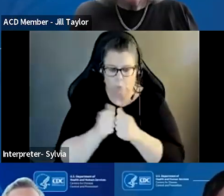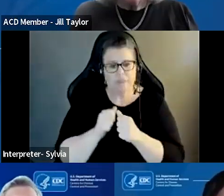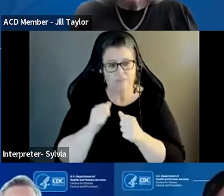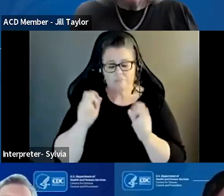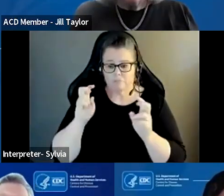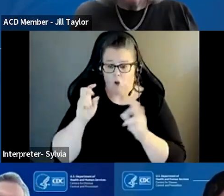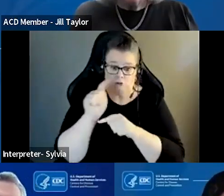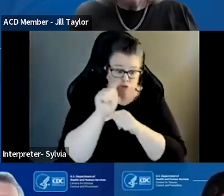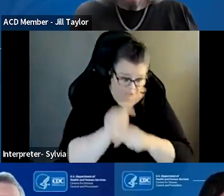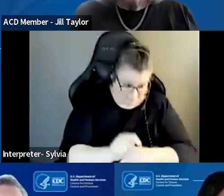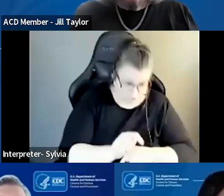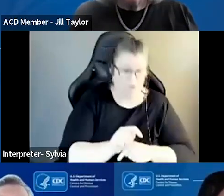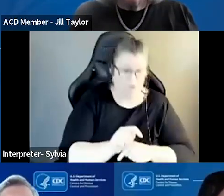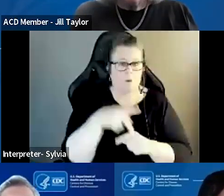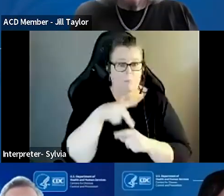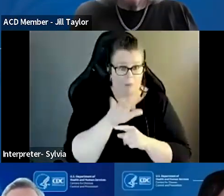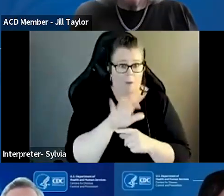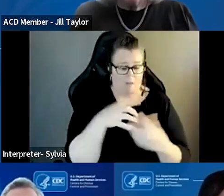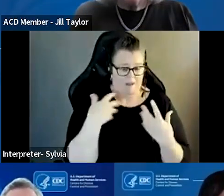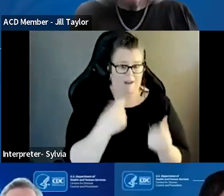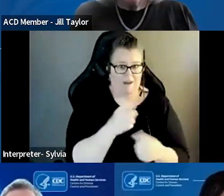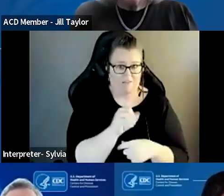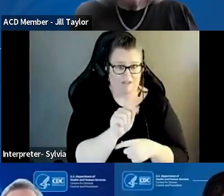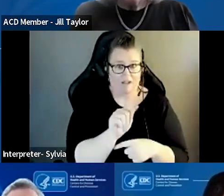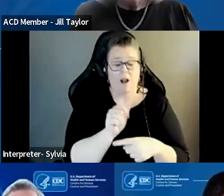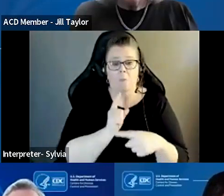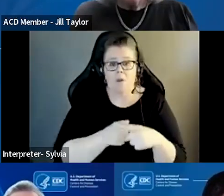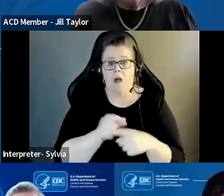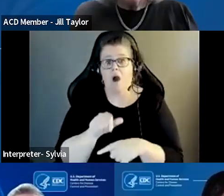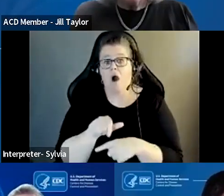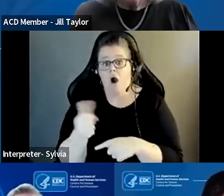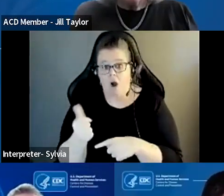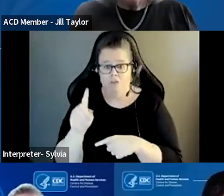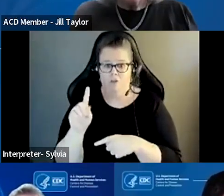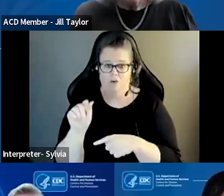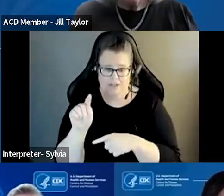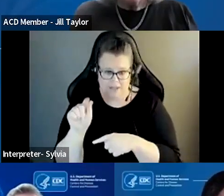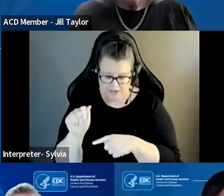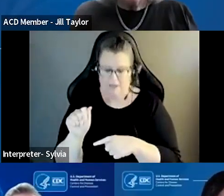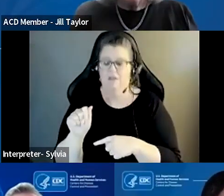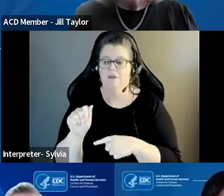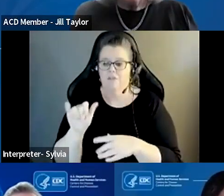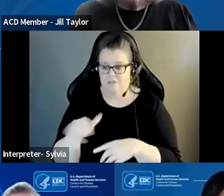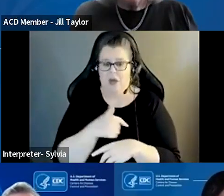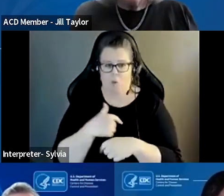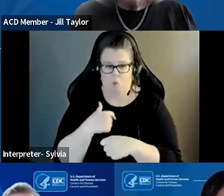but there are other data sources clearly that have been used through the pandemic that really provide additional information.